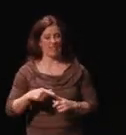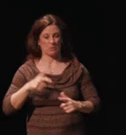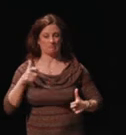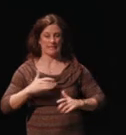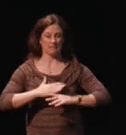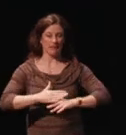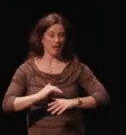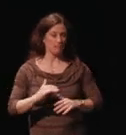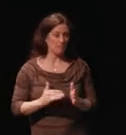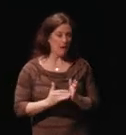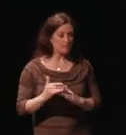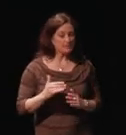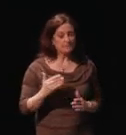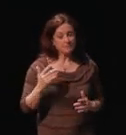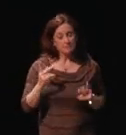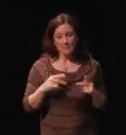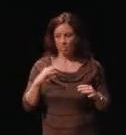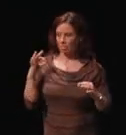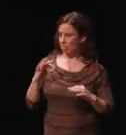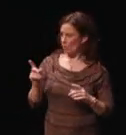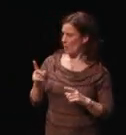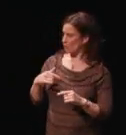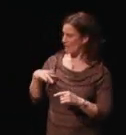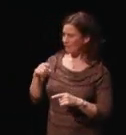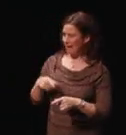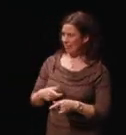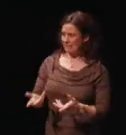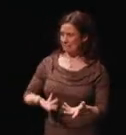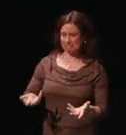a lot of the times it's people didn't know where to find the stuff.